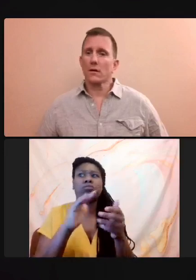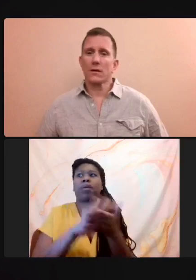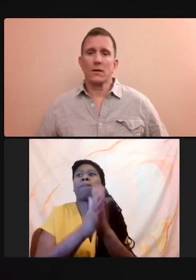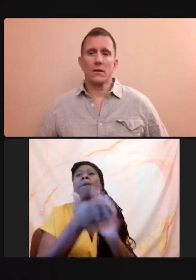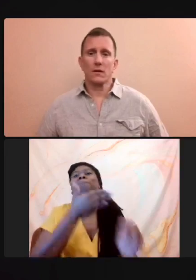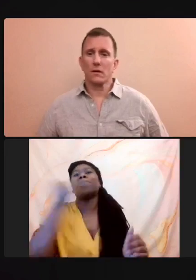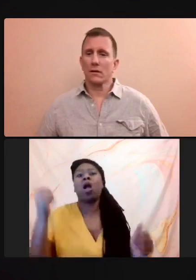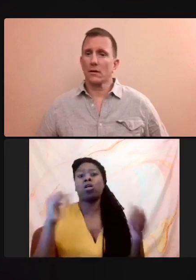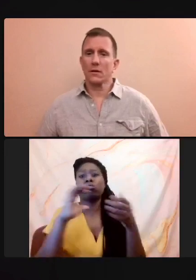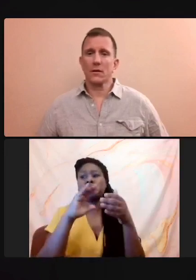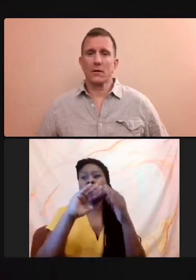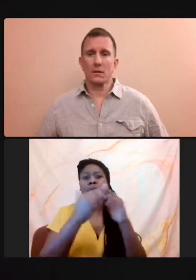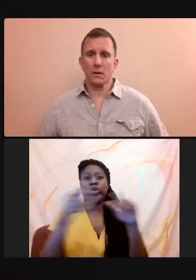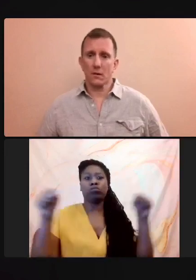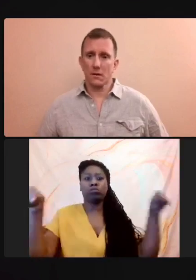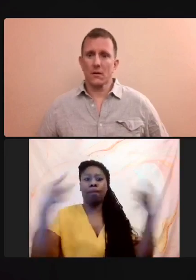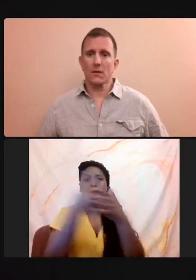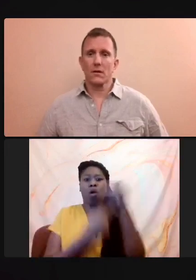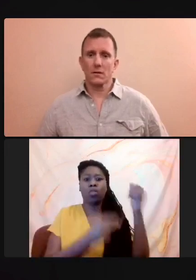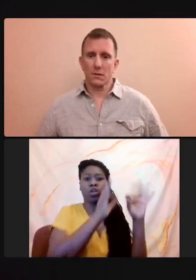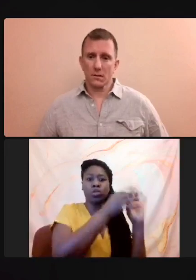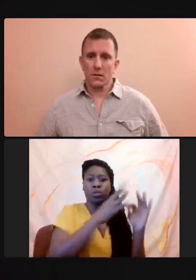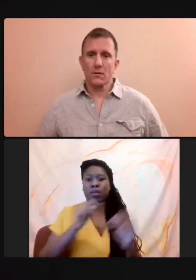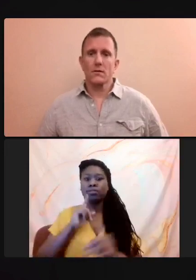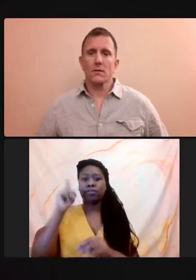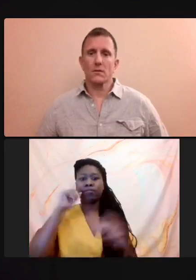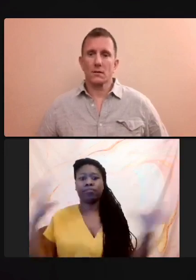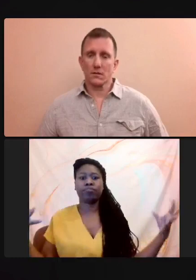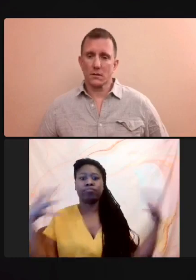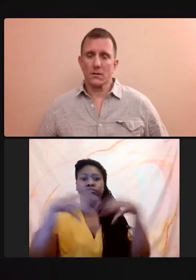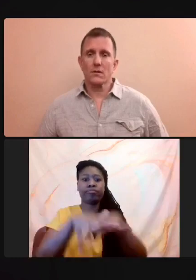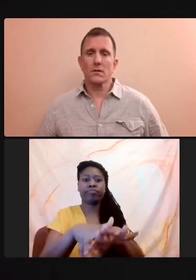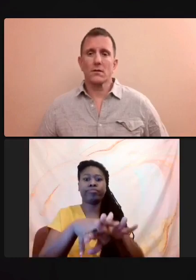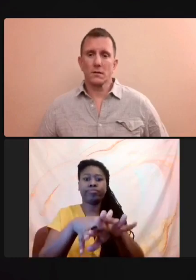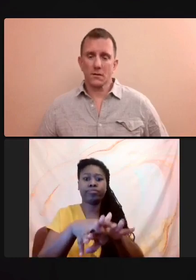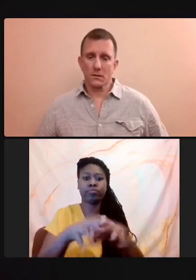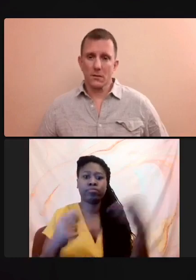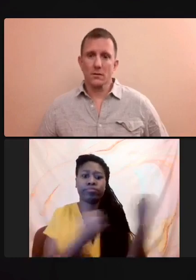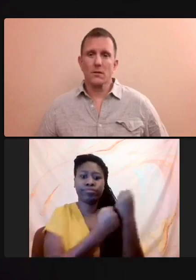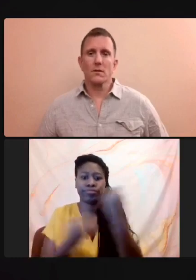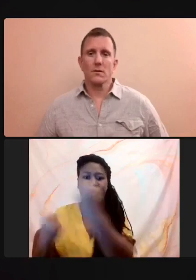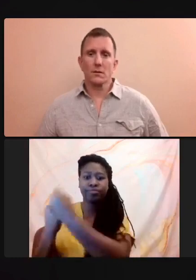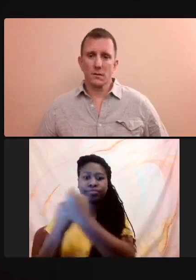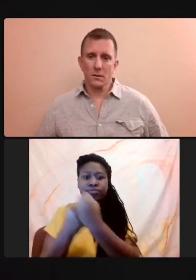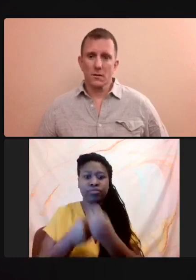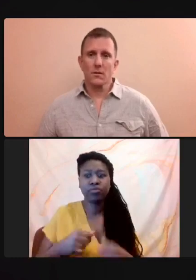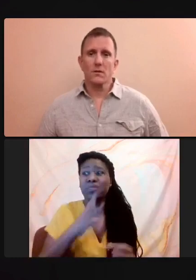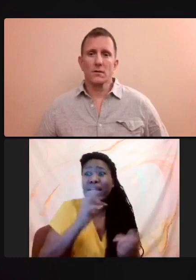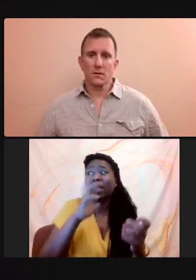Can you interpret for my family, you know, party or what have you and expect no payment. Right.